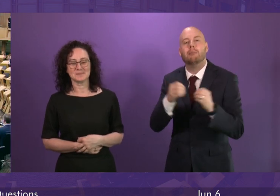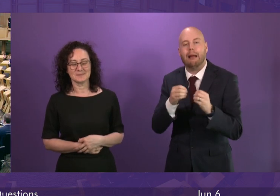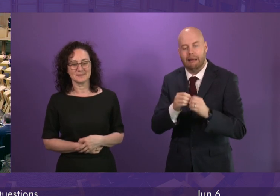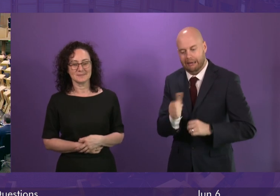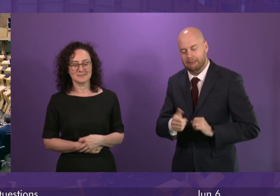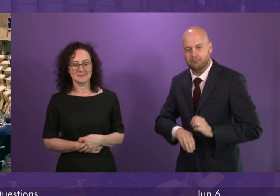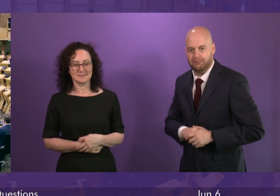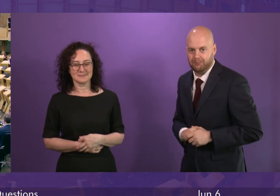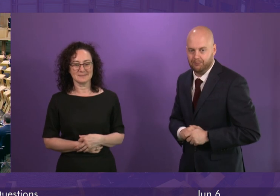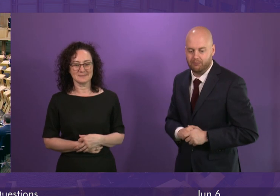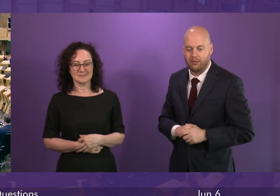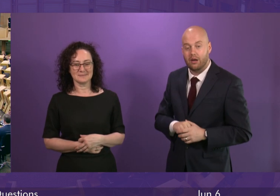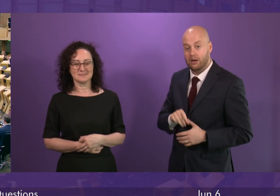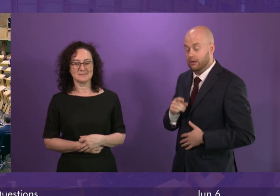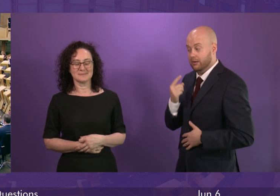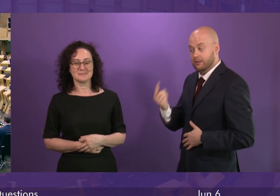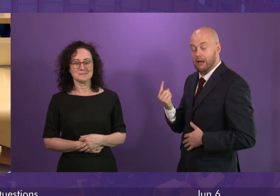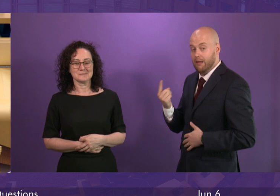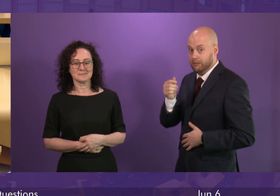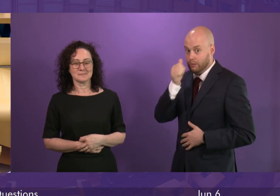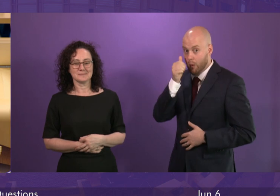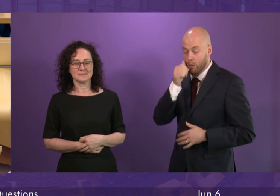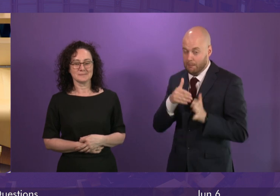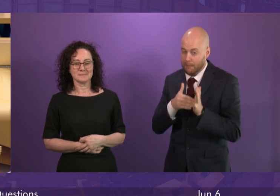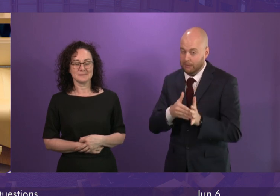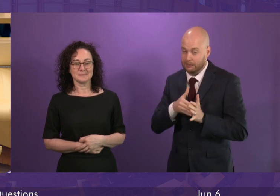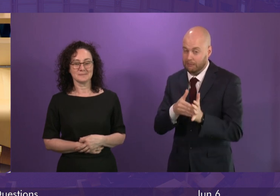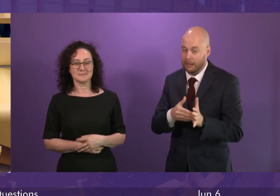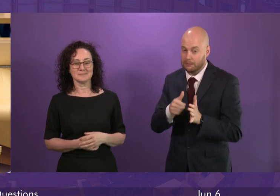First Minister will be aware that millions of pounds of European funding could be withheld